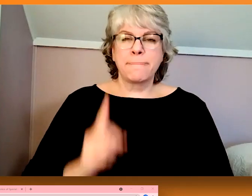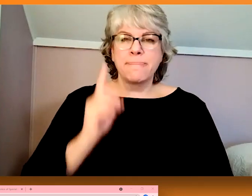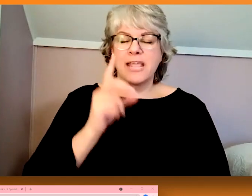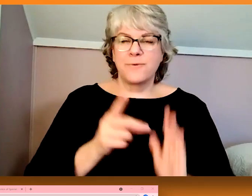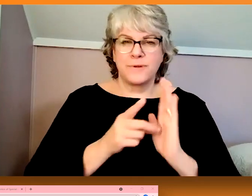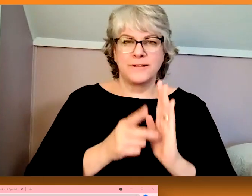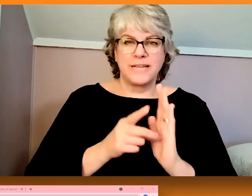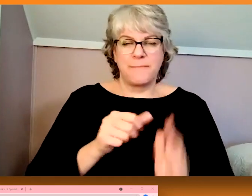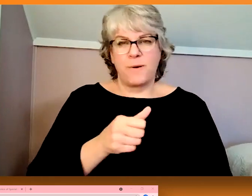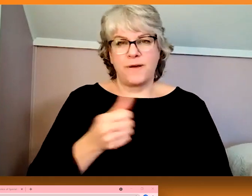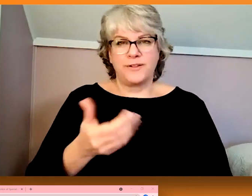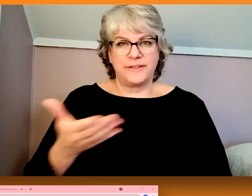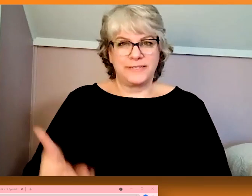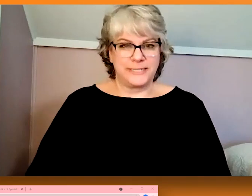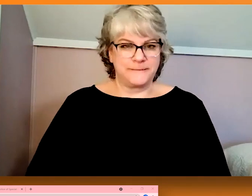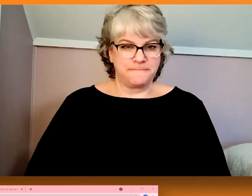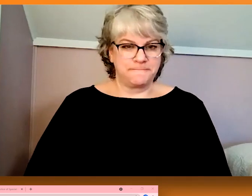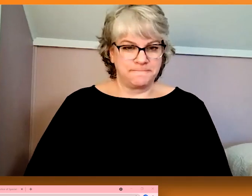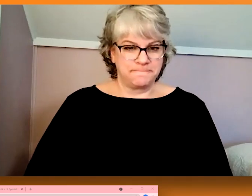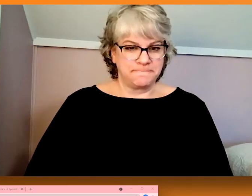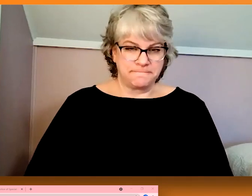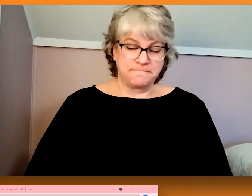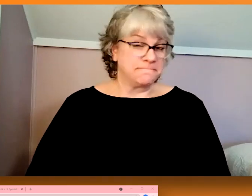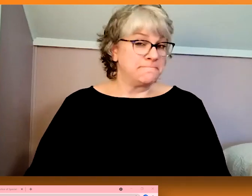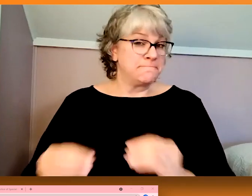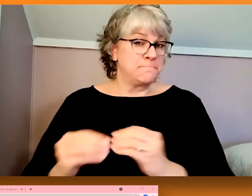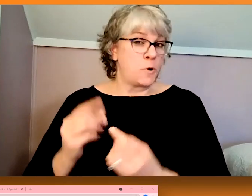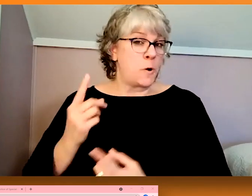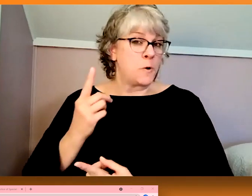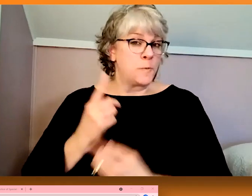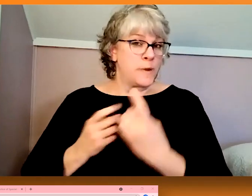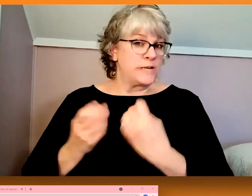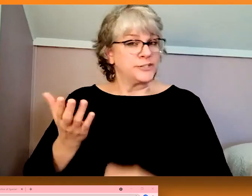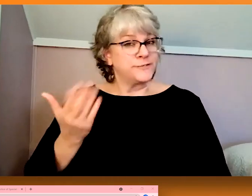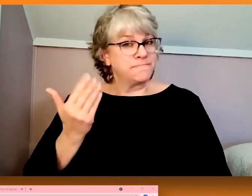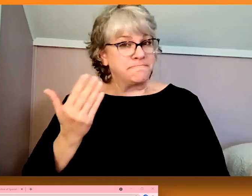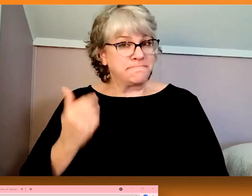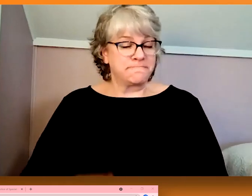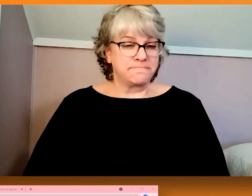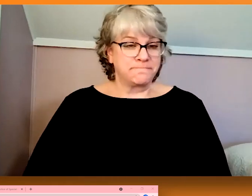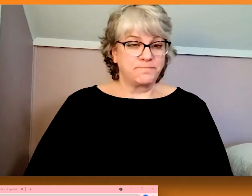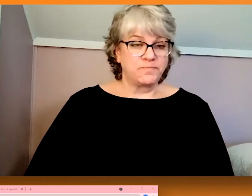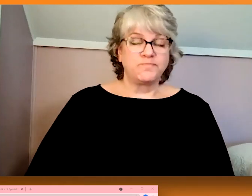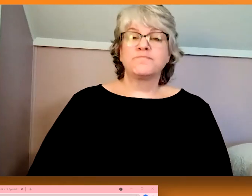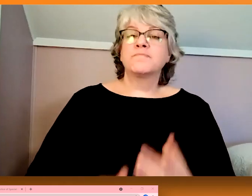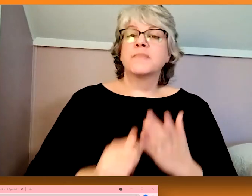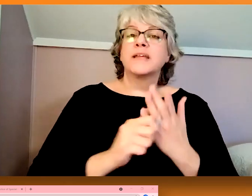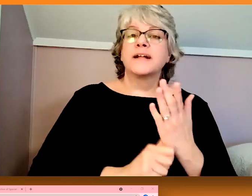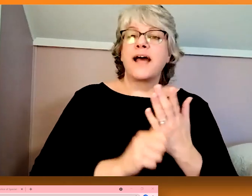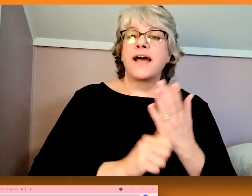for some more questions to come in-- I will show you what the guide actually looks like.